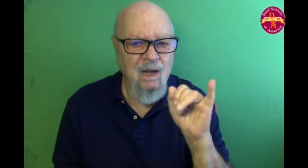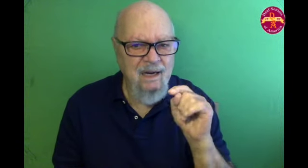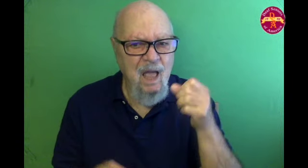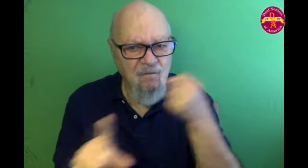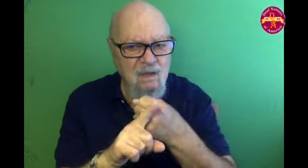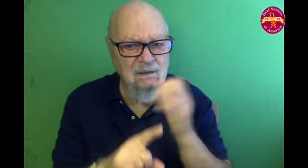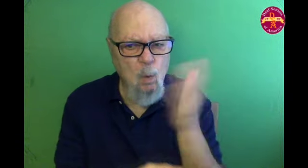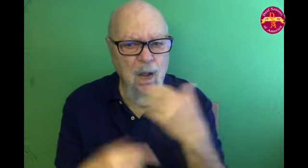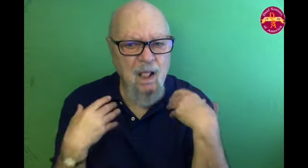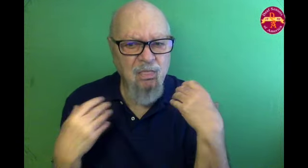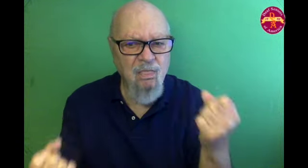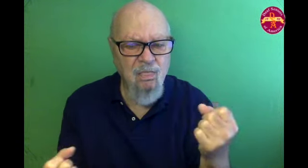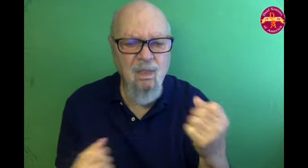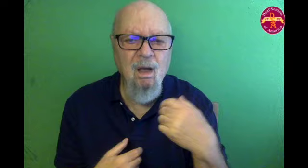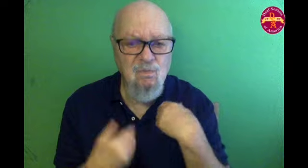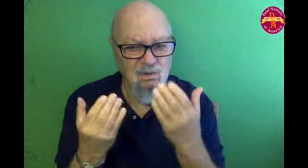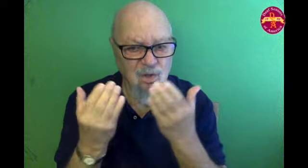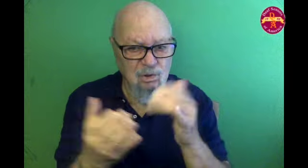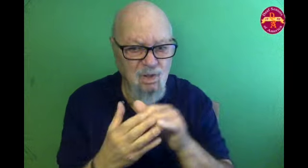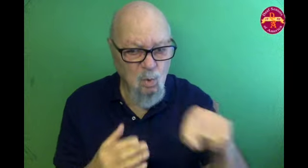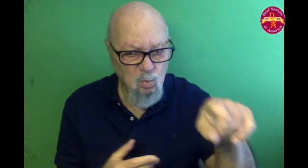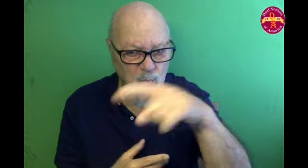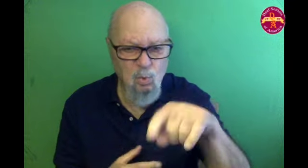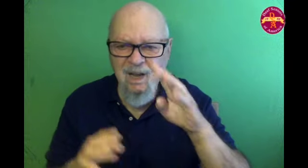This Fox News affects our health.